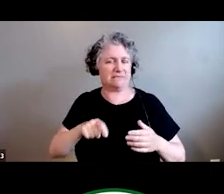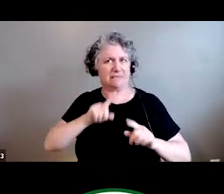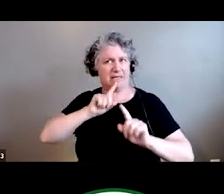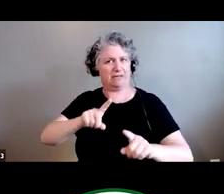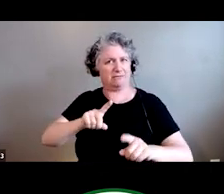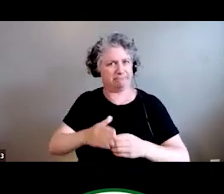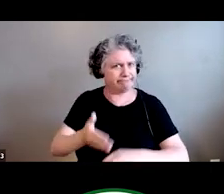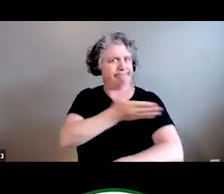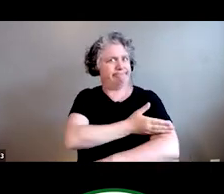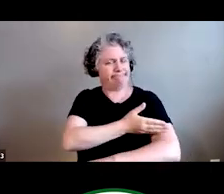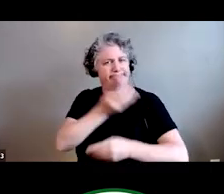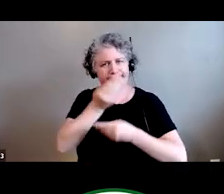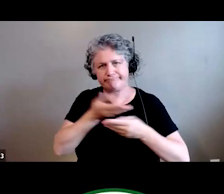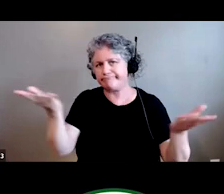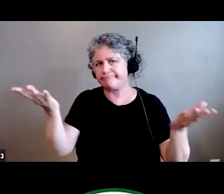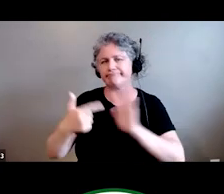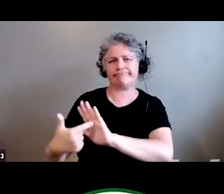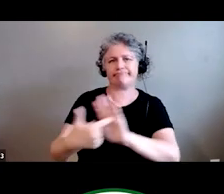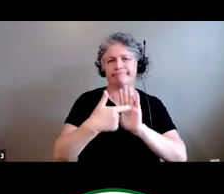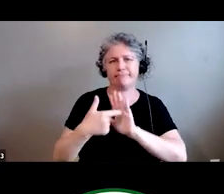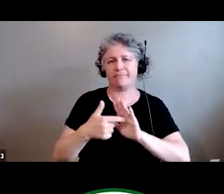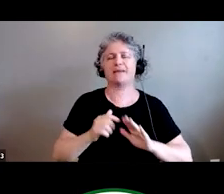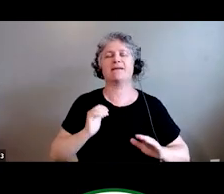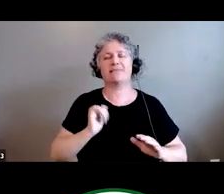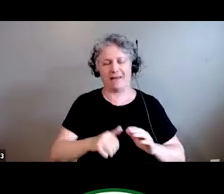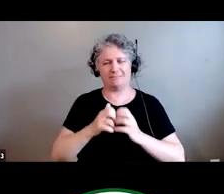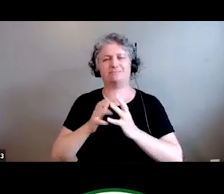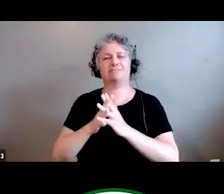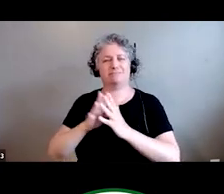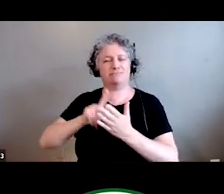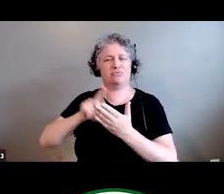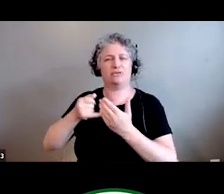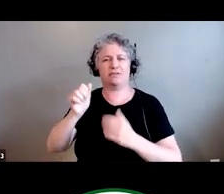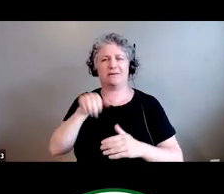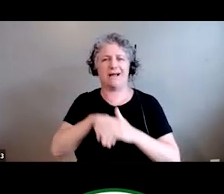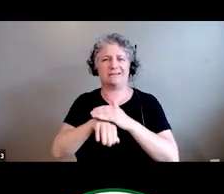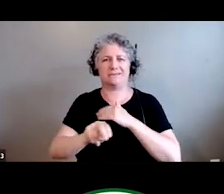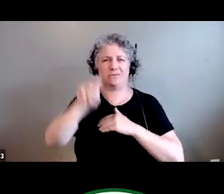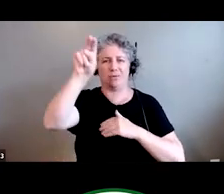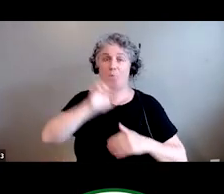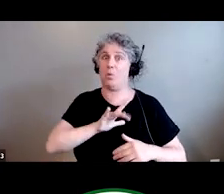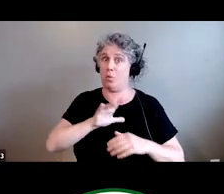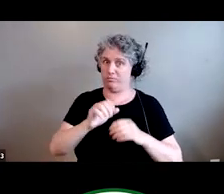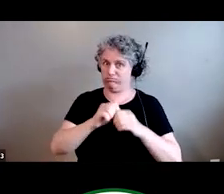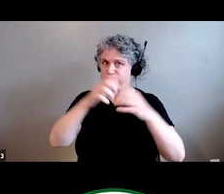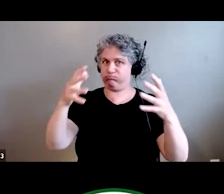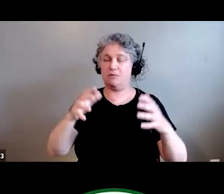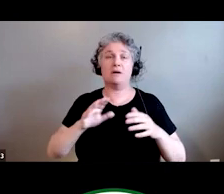outdoor spaces across the north and create a single database where people could find answers to common questions about accessibility.